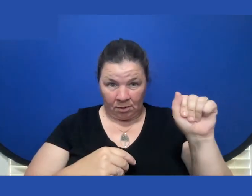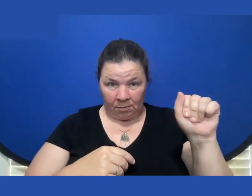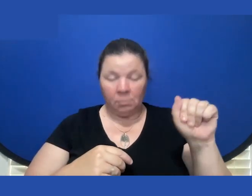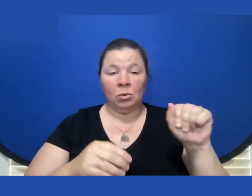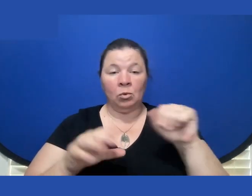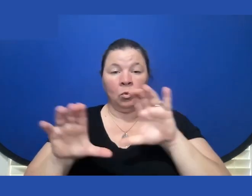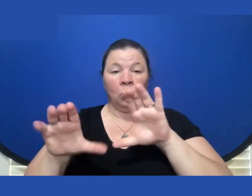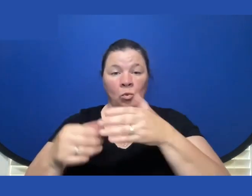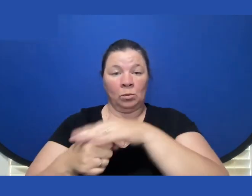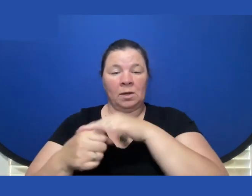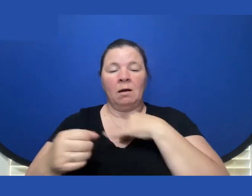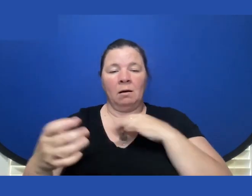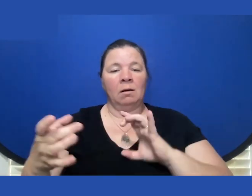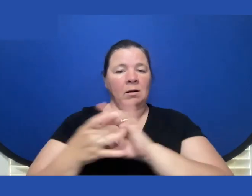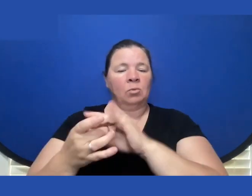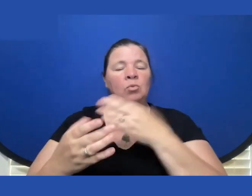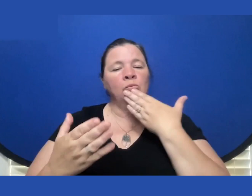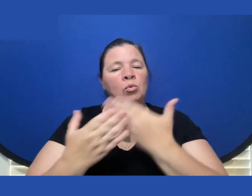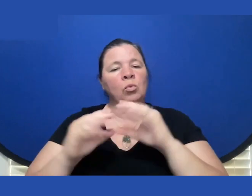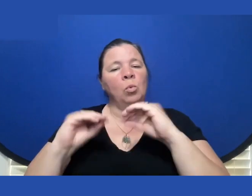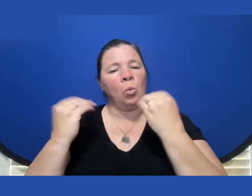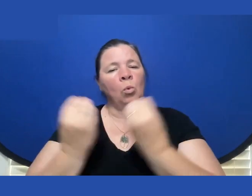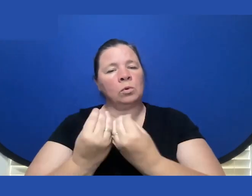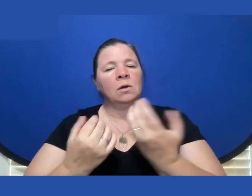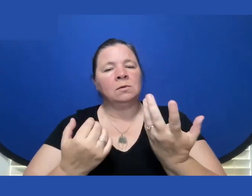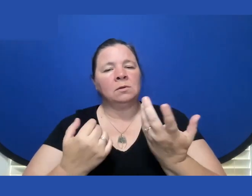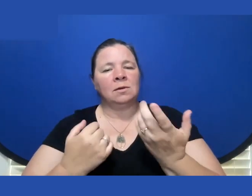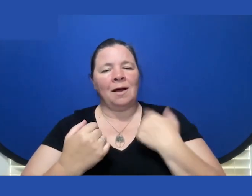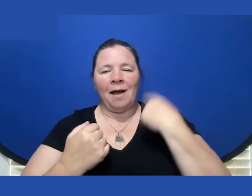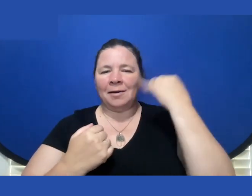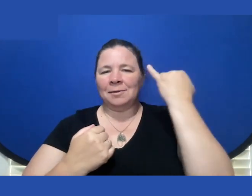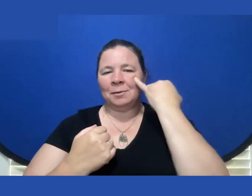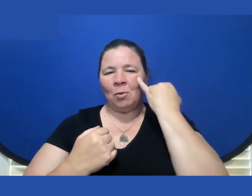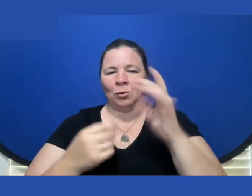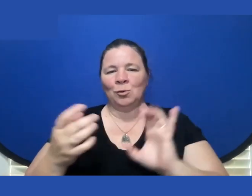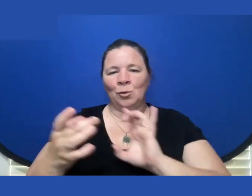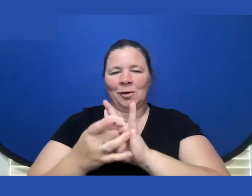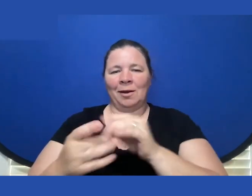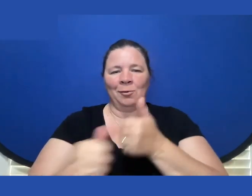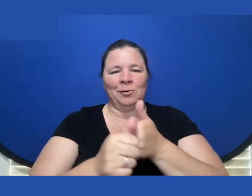I can connect you with some good organizations, and I suppose you're probably well connected on your own in the Veteran sector,